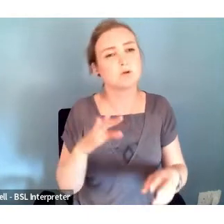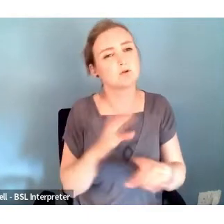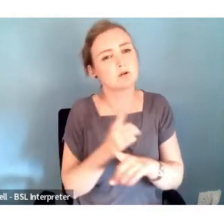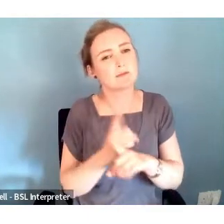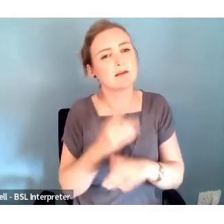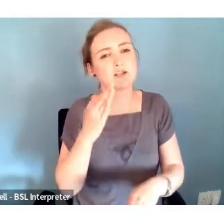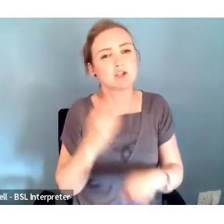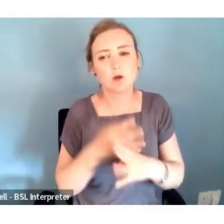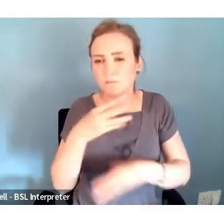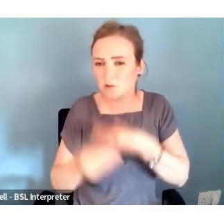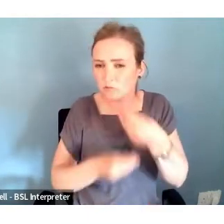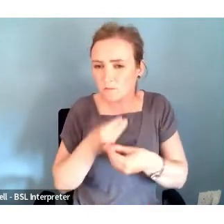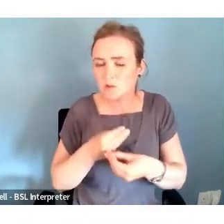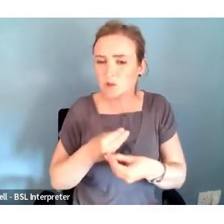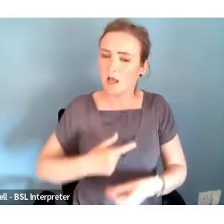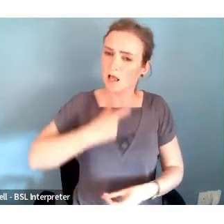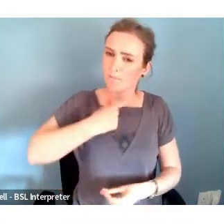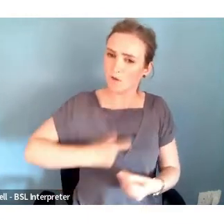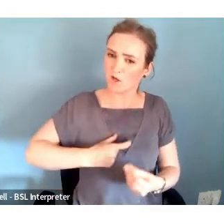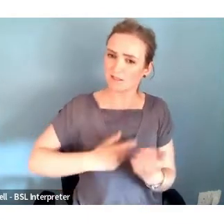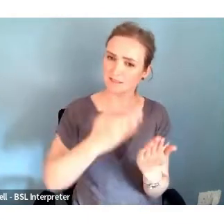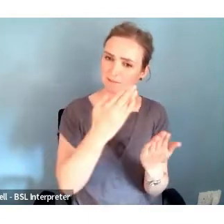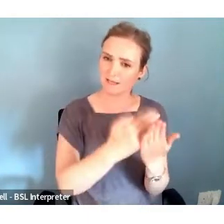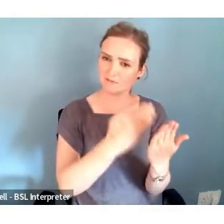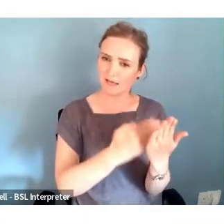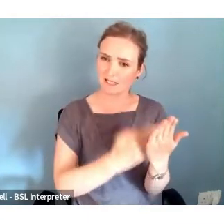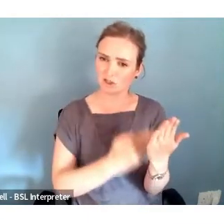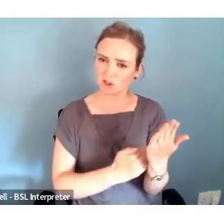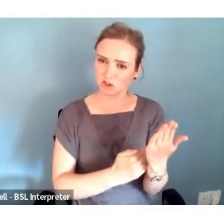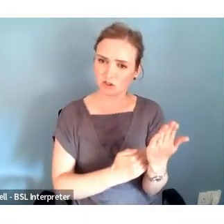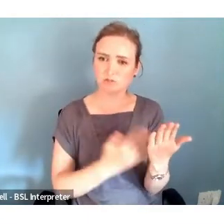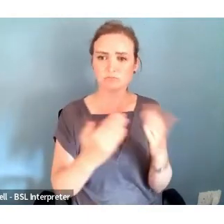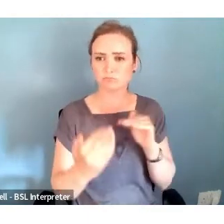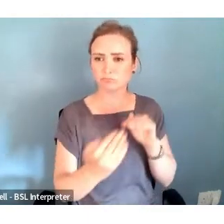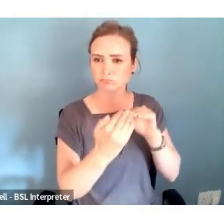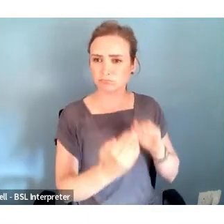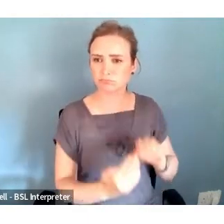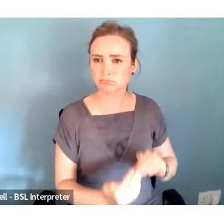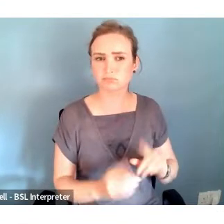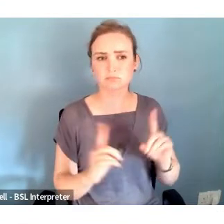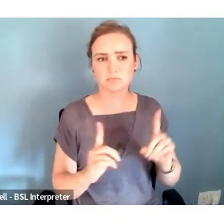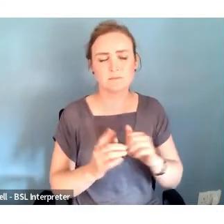and person assessment this is an area where we fall down. I love Alex's